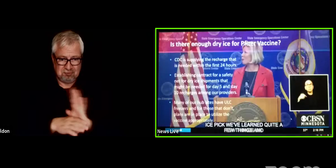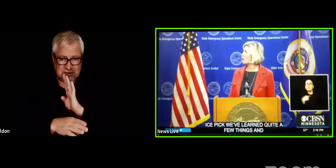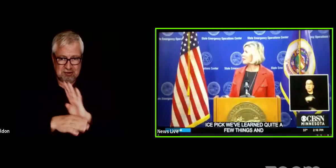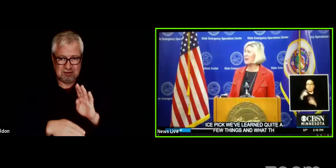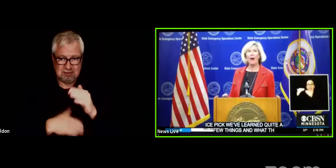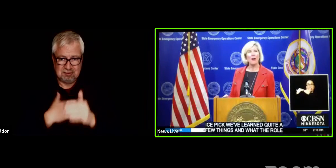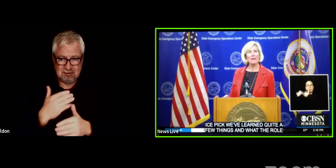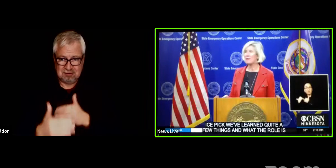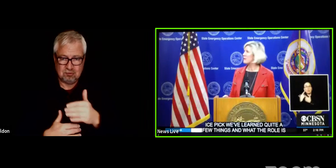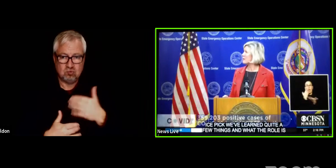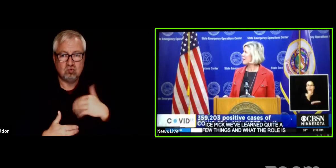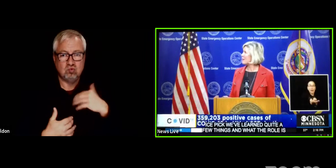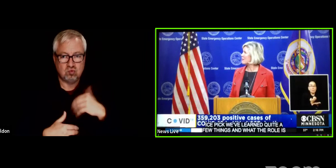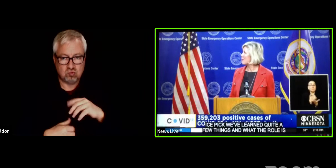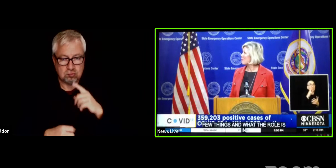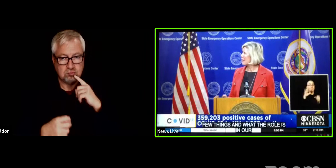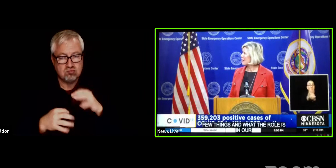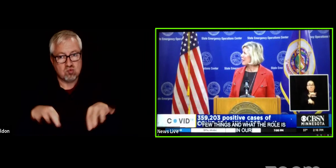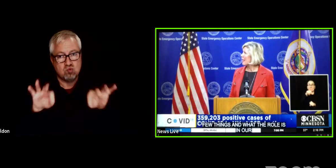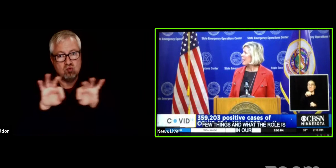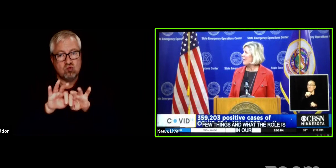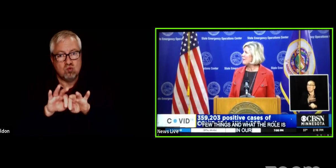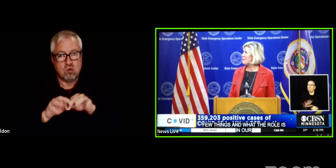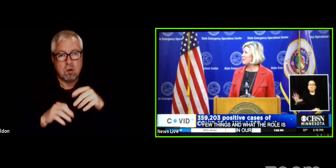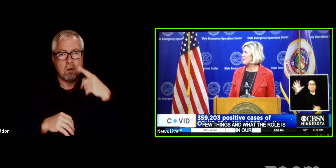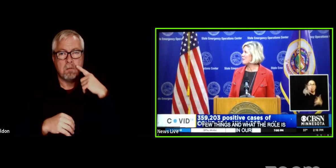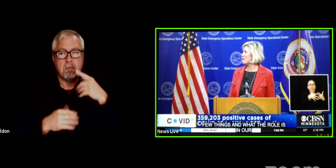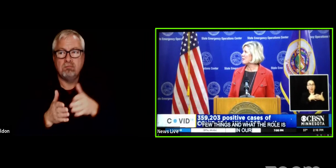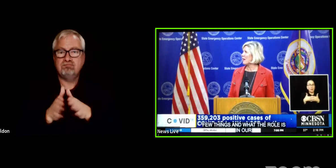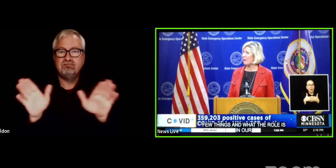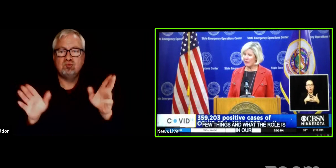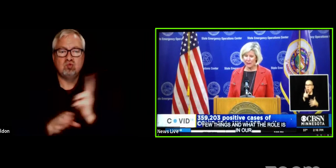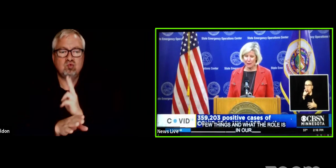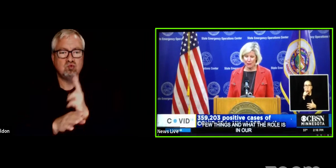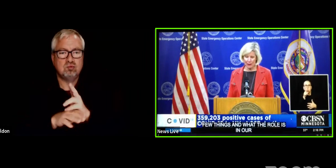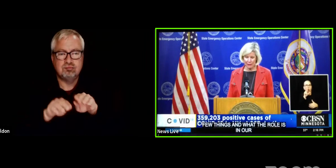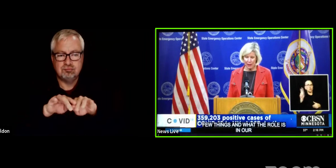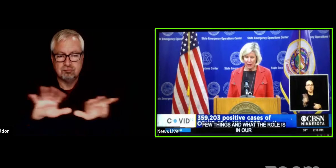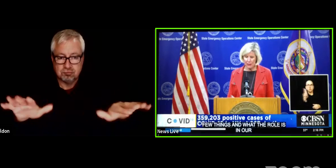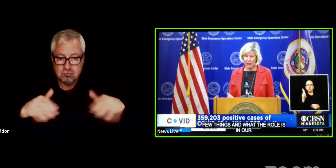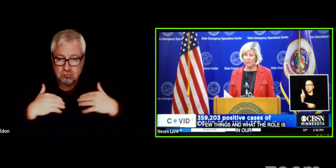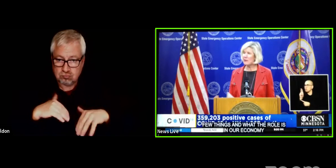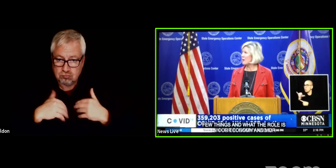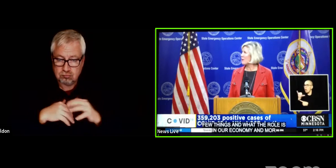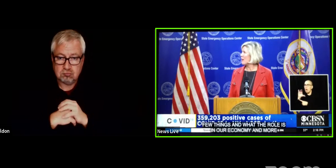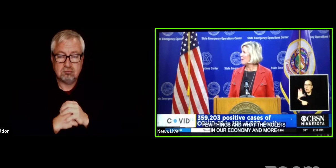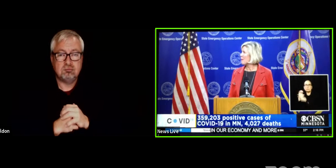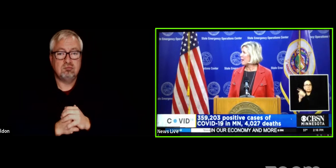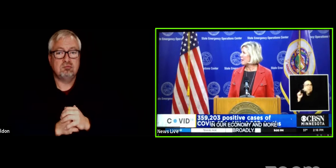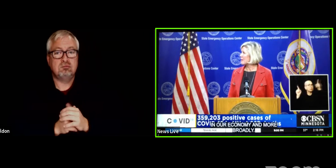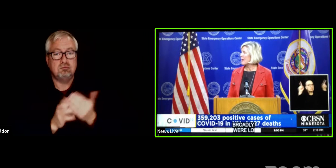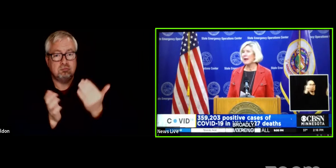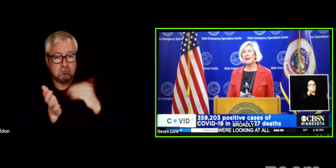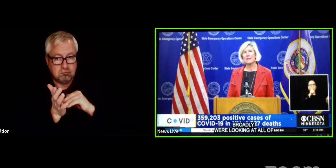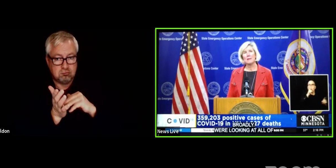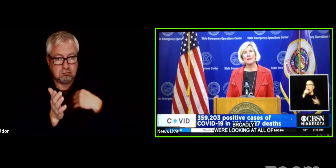LOOKING AT ALL OF THOSE DETAILS IN OUR PLANNING. AND THEN THIS IS JUST ANOTHER EXAMPLE OF -- THAT MODERNA PRODUCT AND SOME OF THE